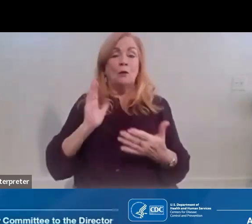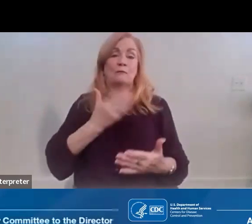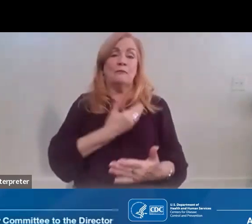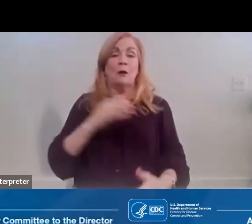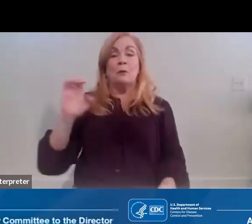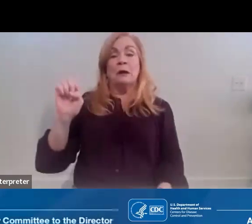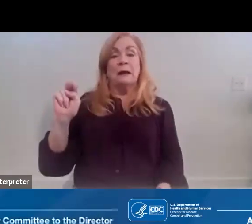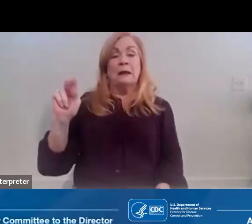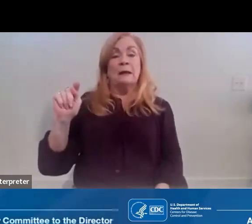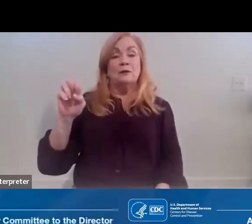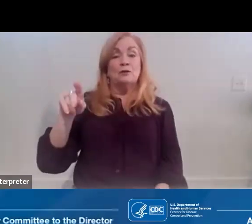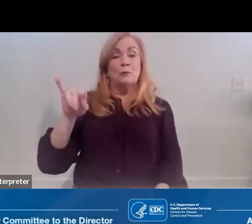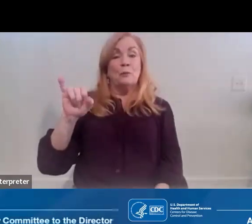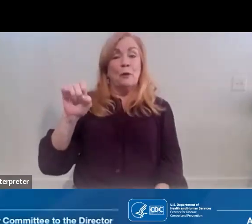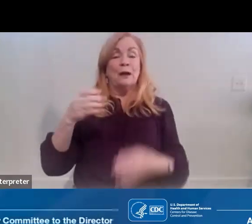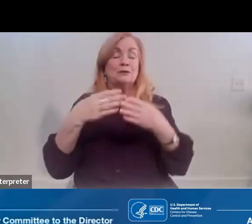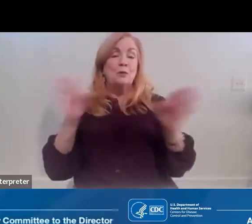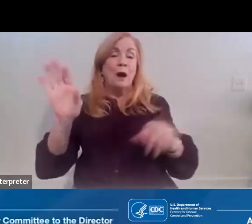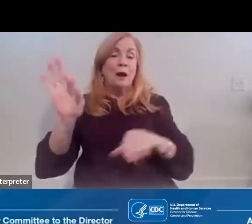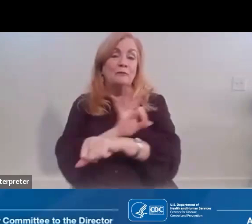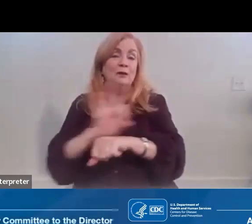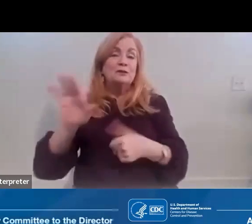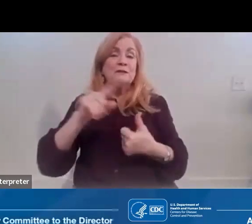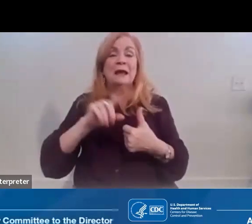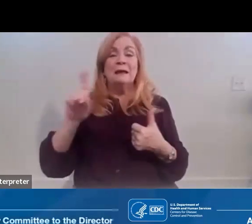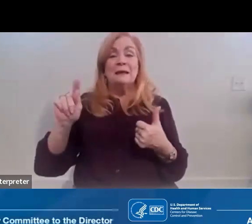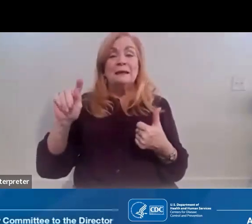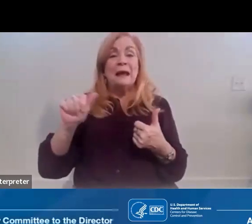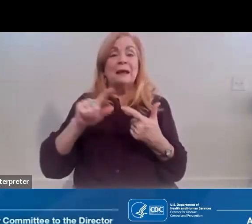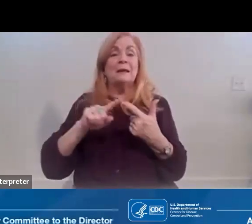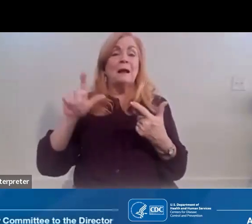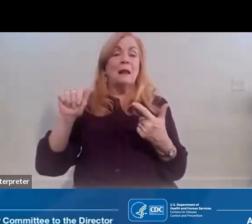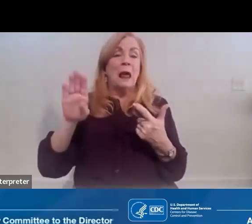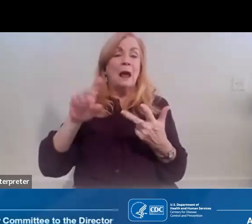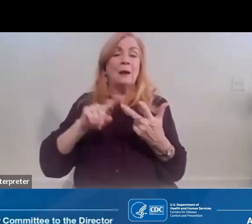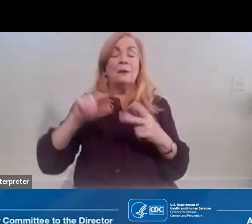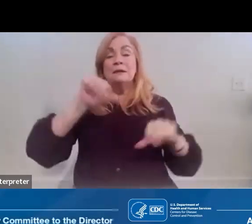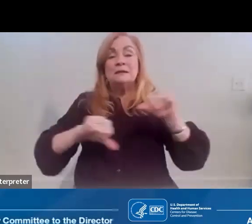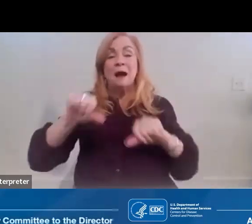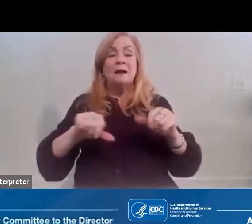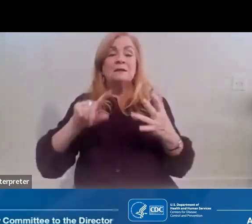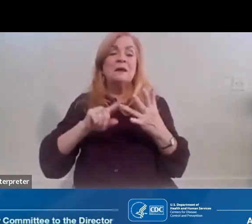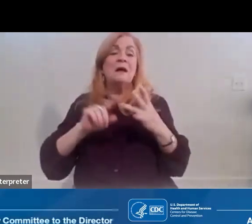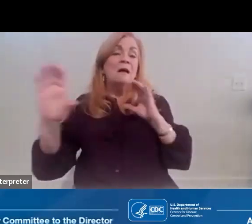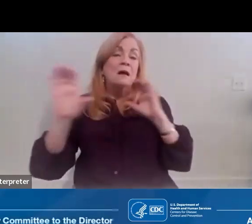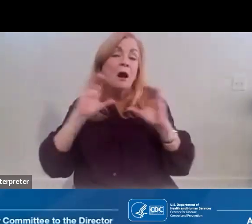So data, lab, science, comms, OCOO, our operations folks, Leandris and our Office